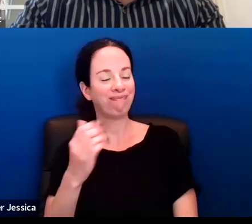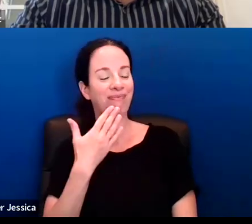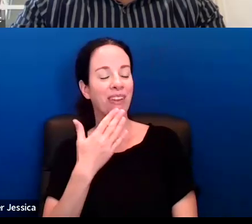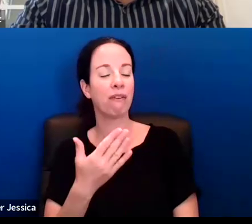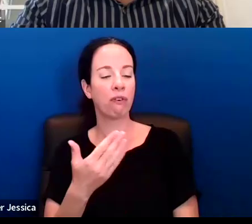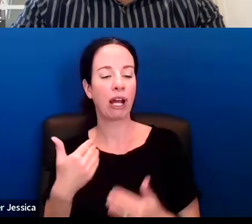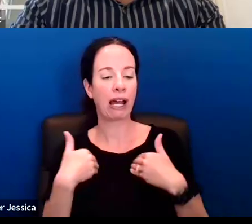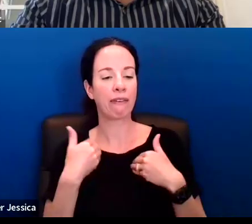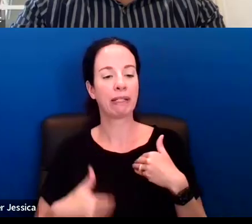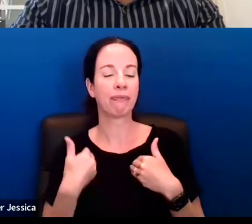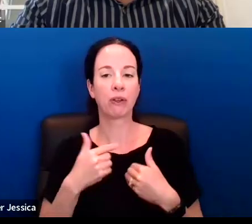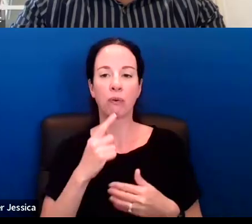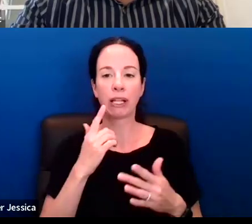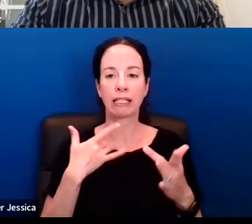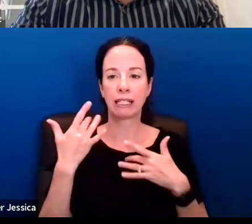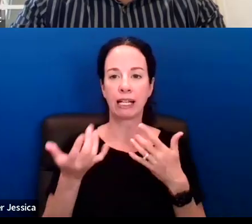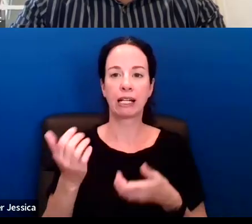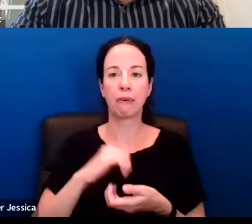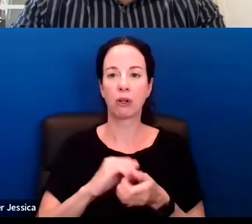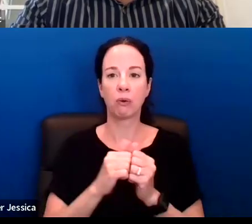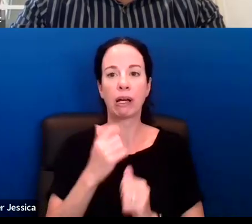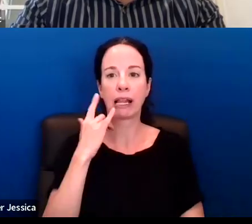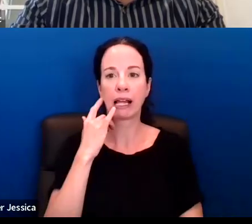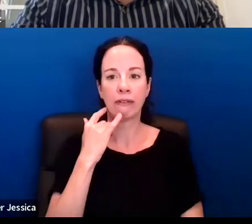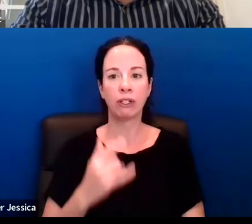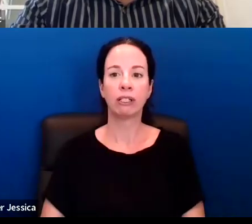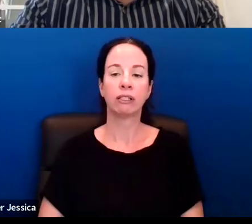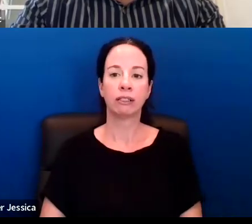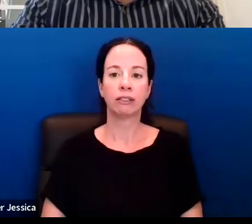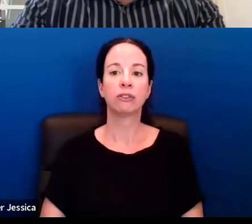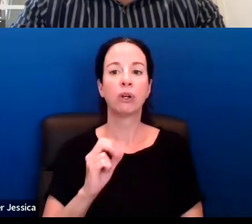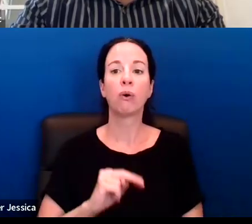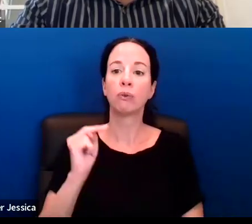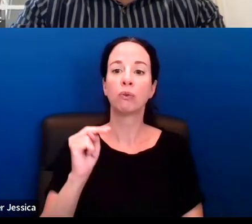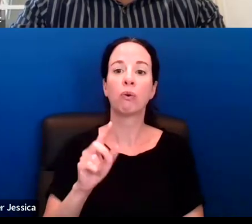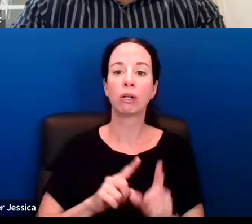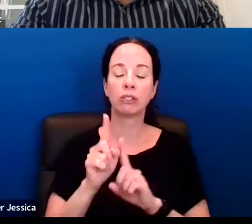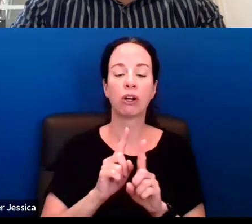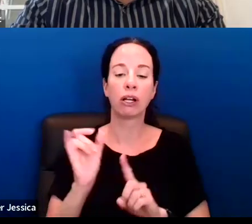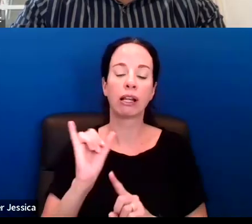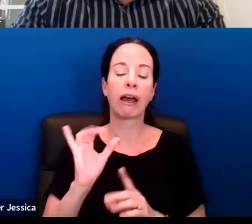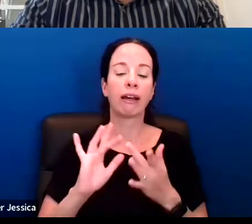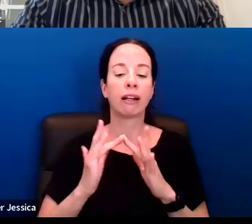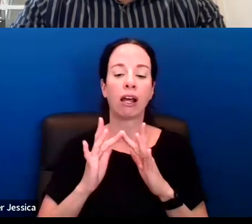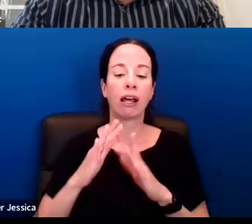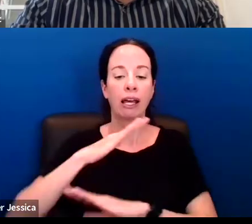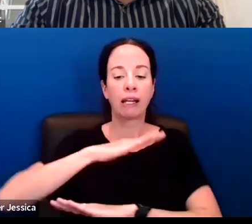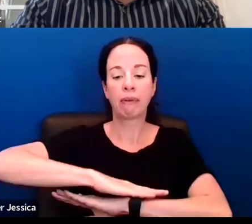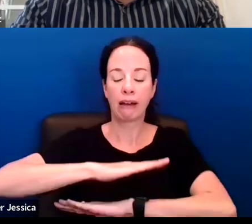we're very excited to partner with California. So Northstar is an online platform that organizations